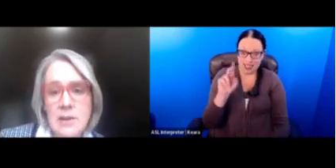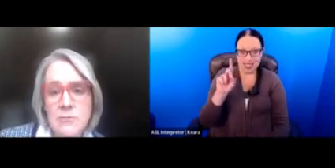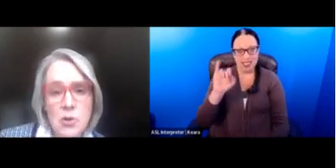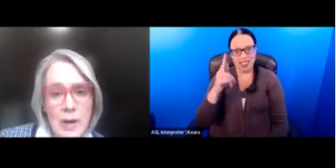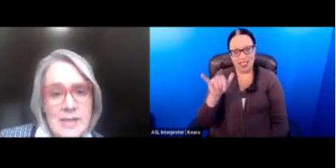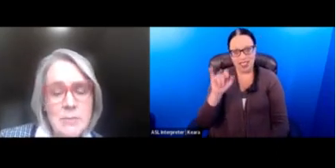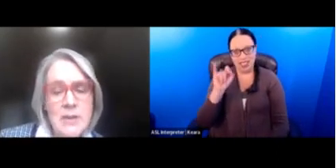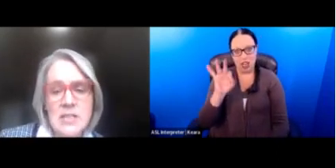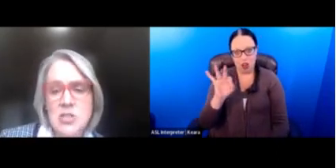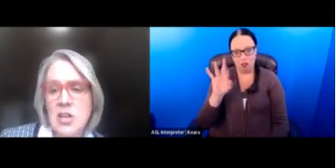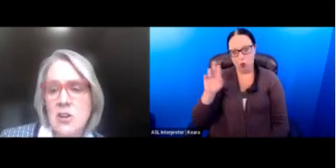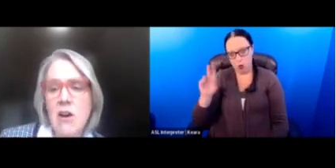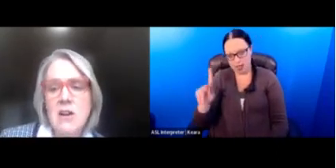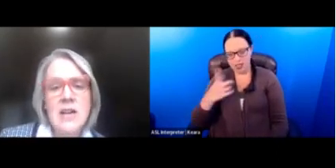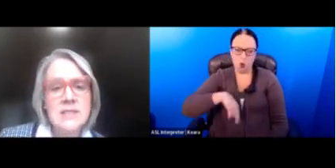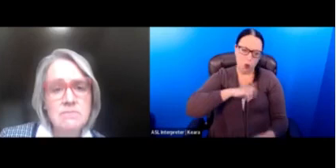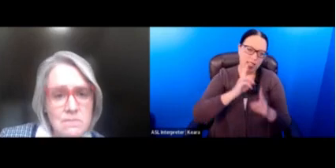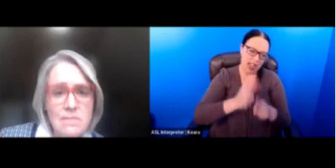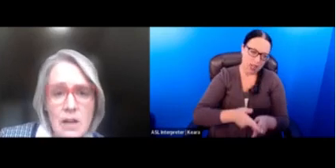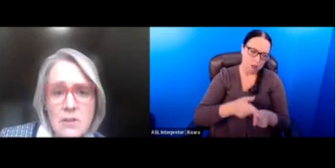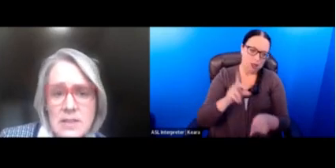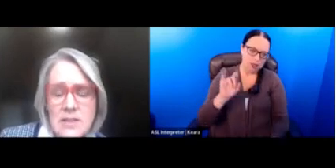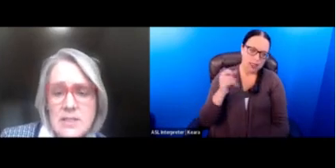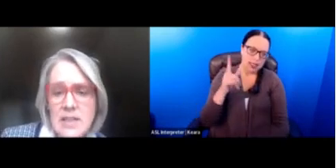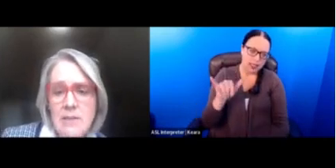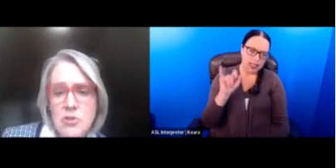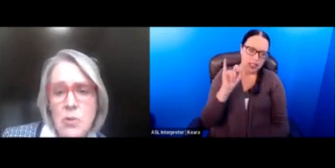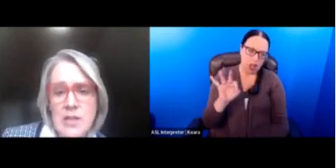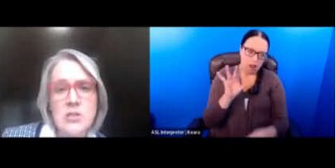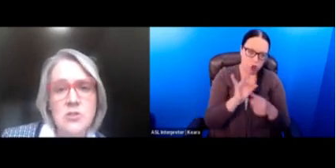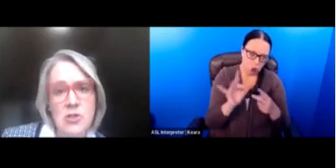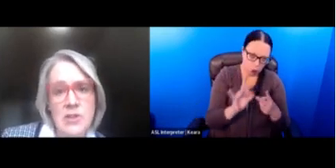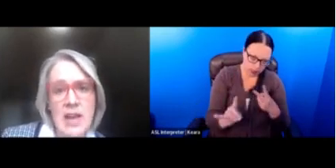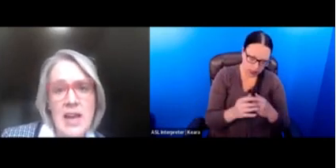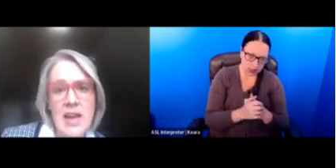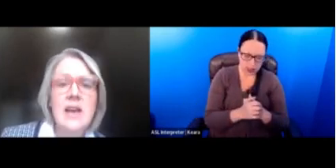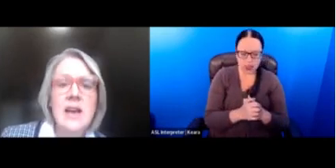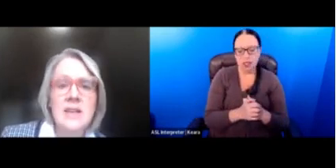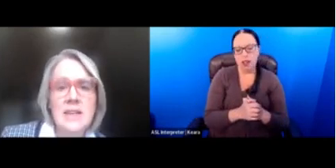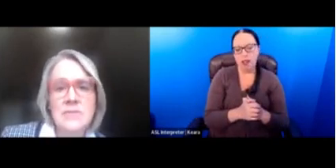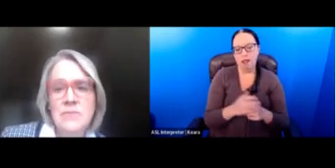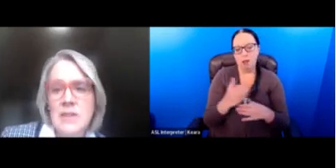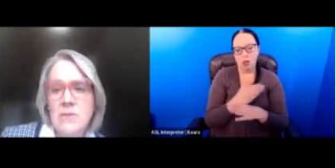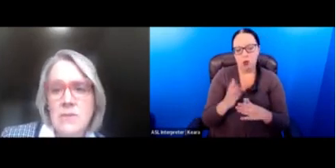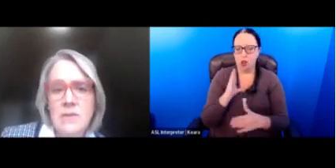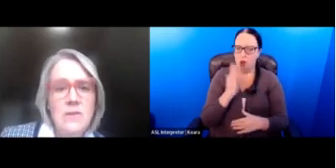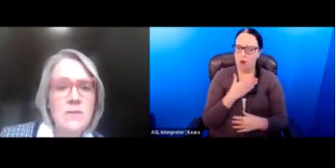dignity of choice but to share our our dignity of choice journey. First, I want to share